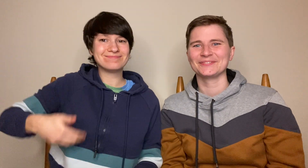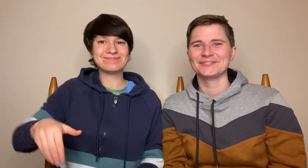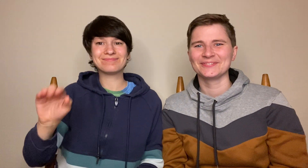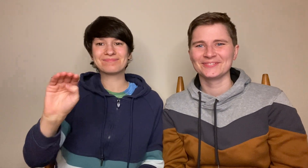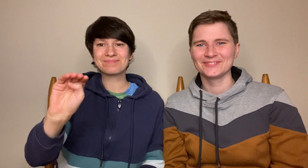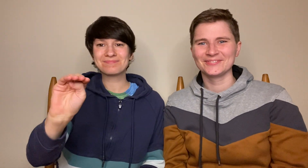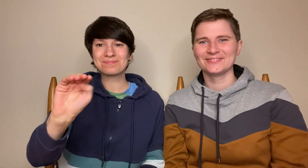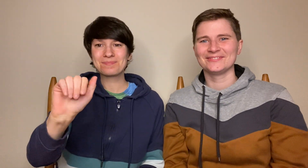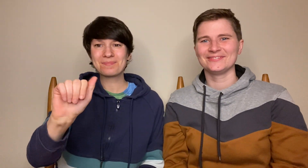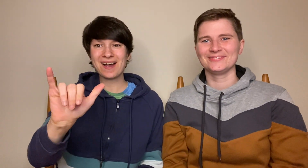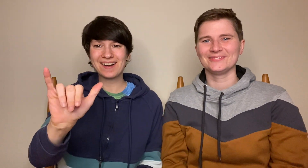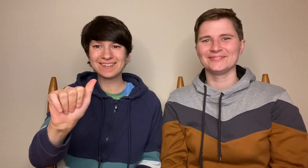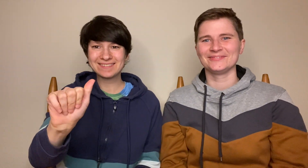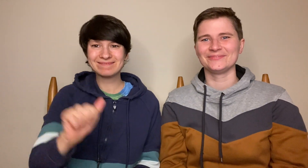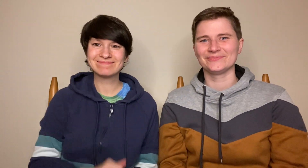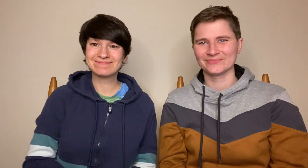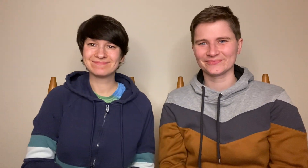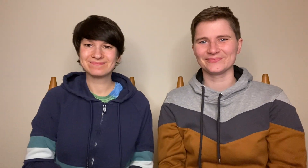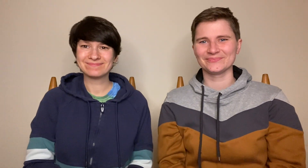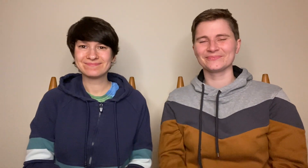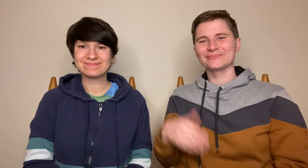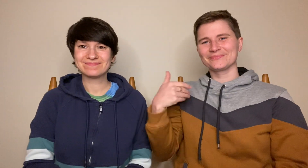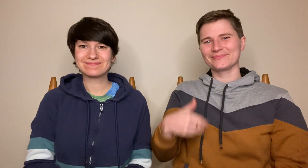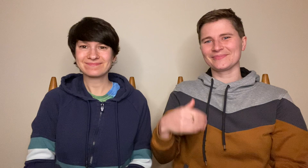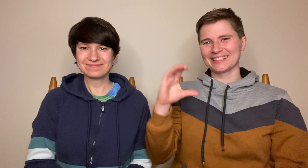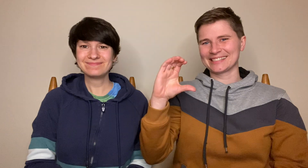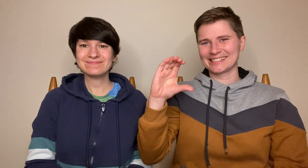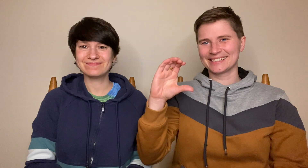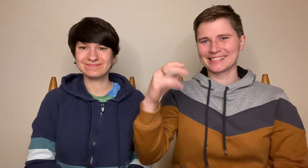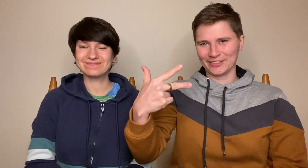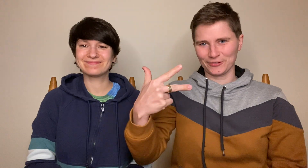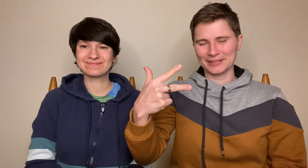I am Maya. I am C3.